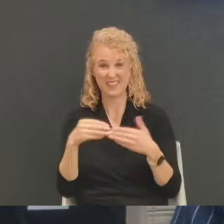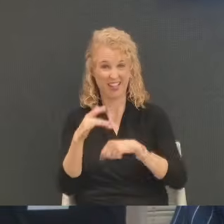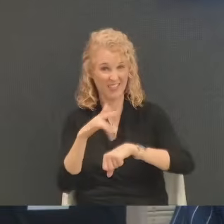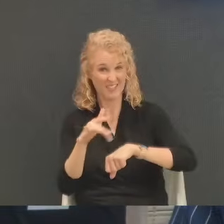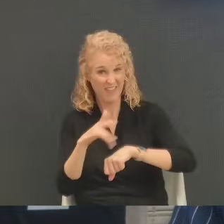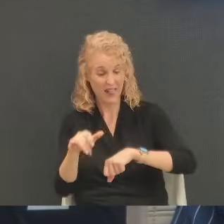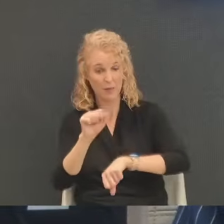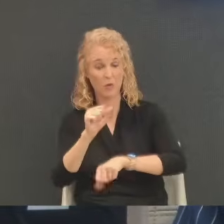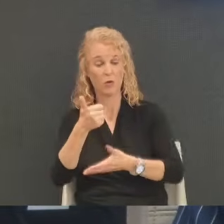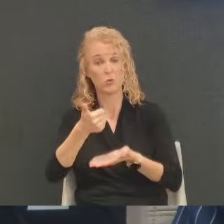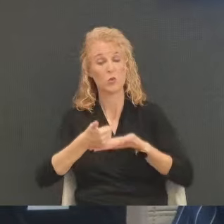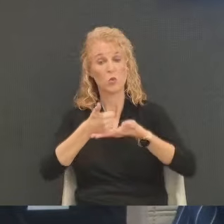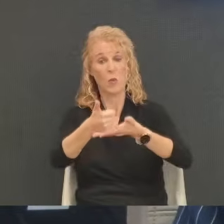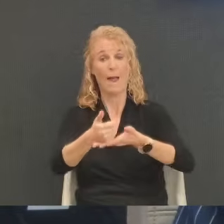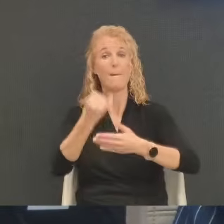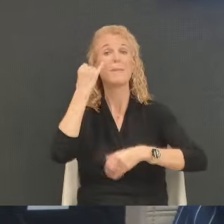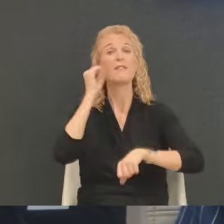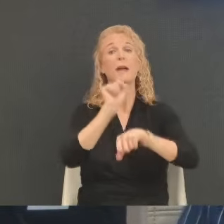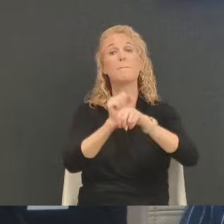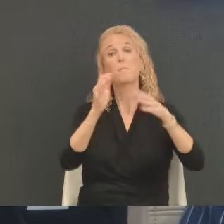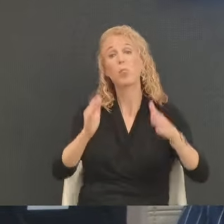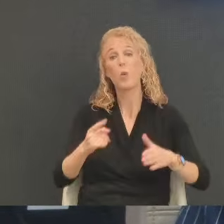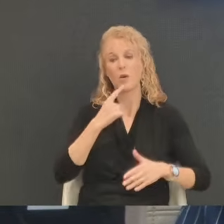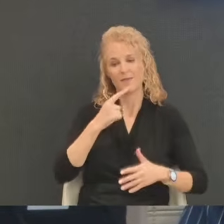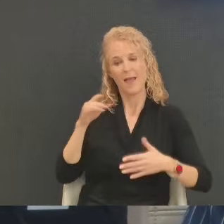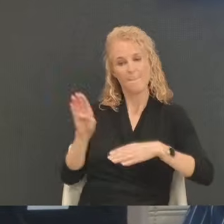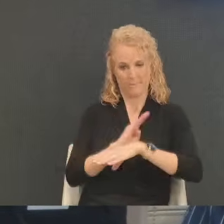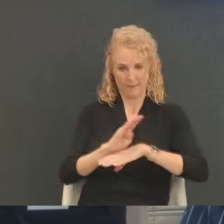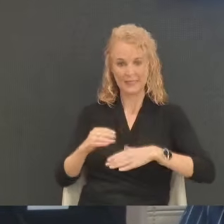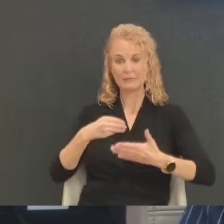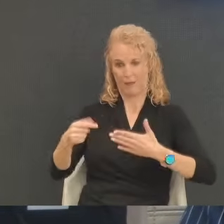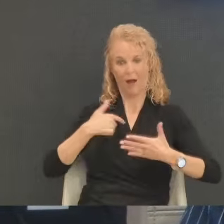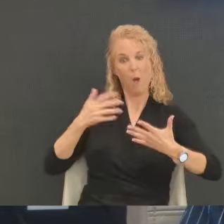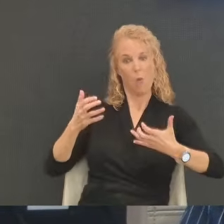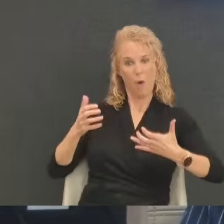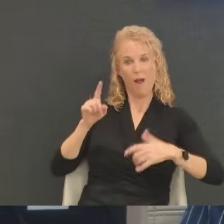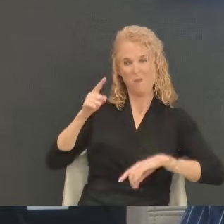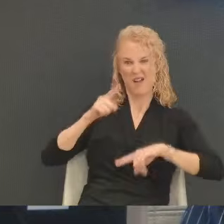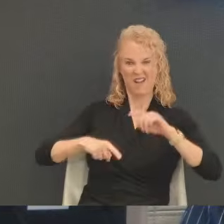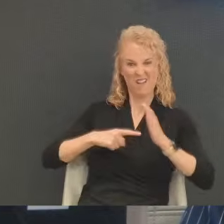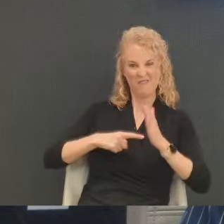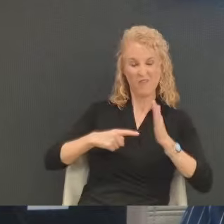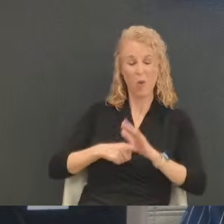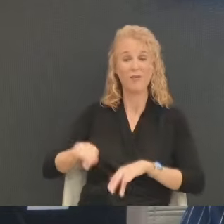worker that's been working there who might say, "Hey, I want to buy this business." So I want to